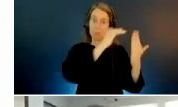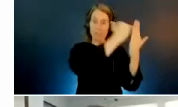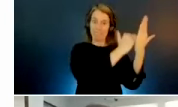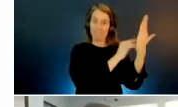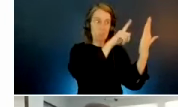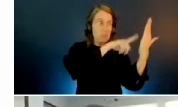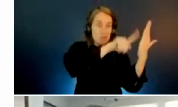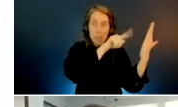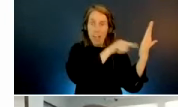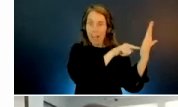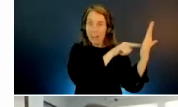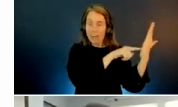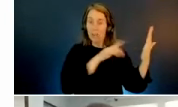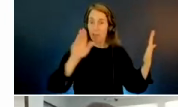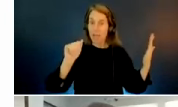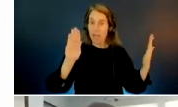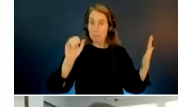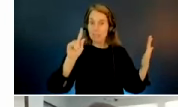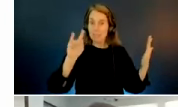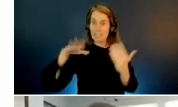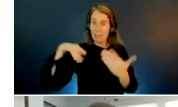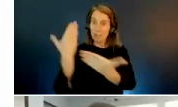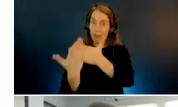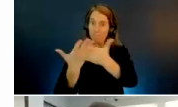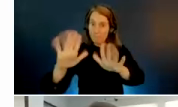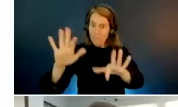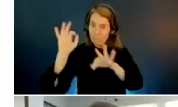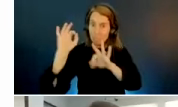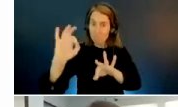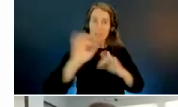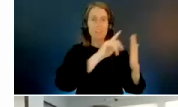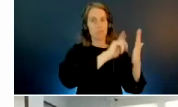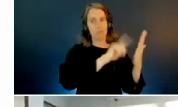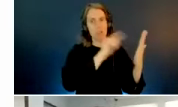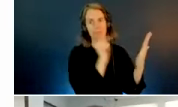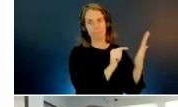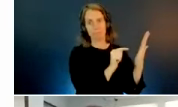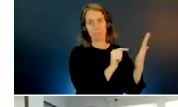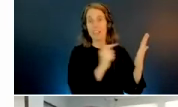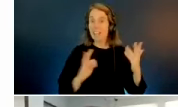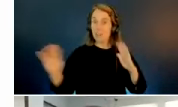yourself you just want to make sure it's important um and you want to leave yourself enough time to